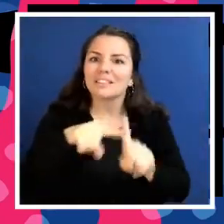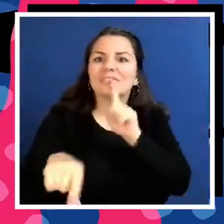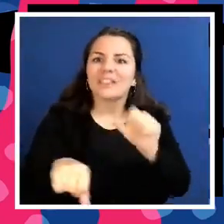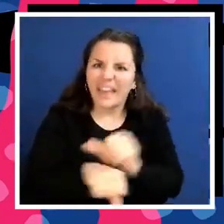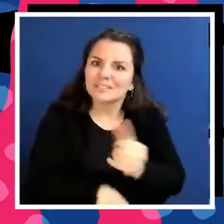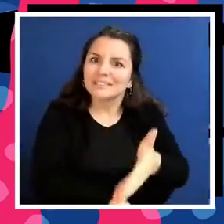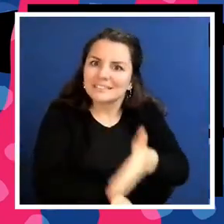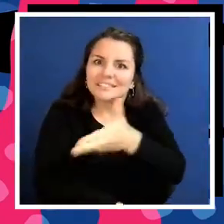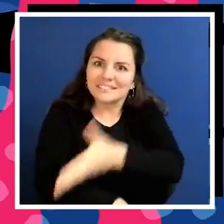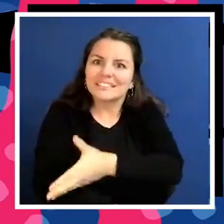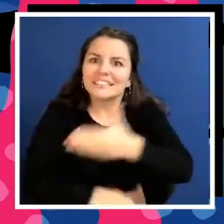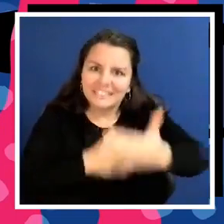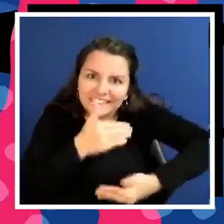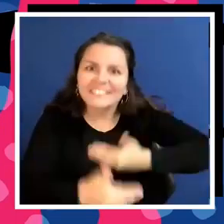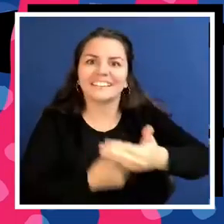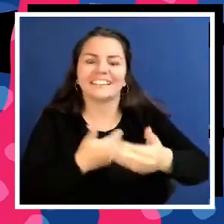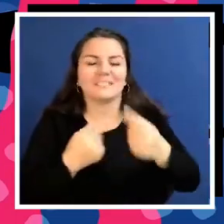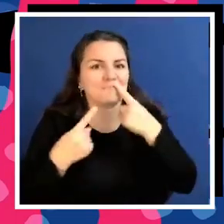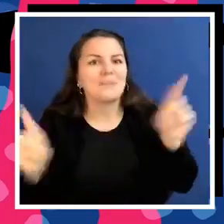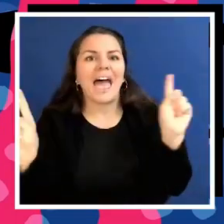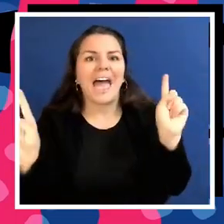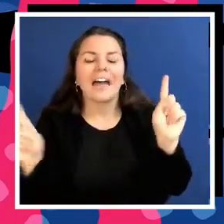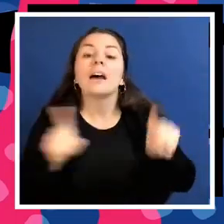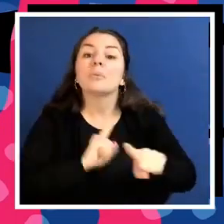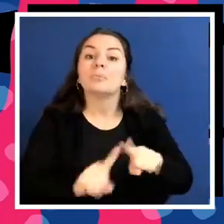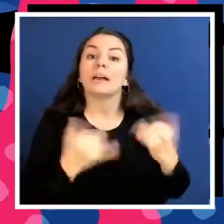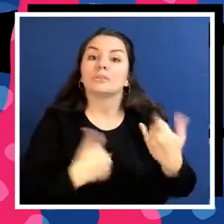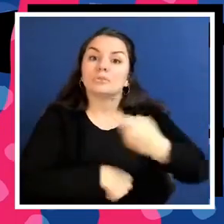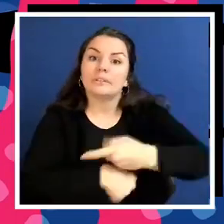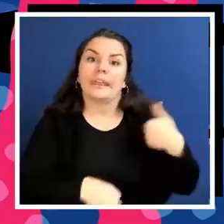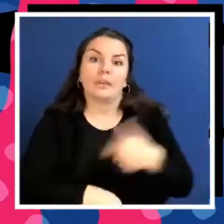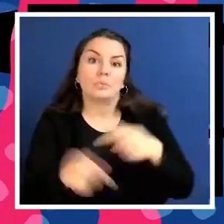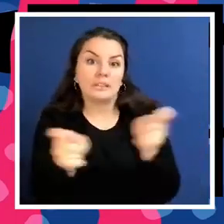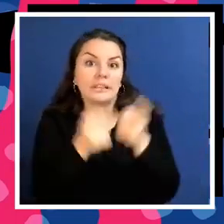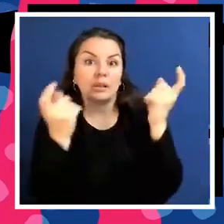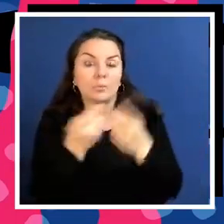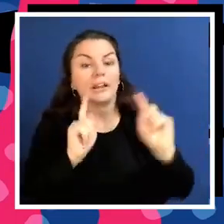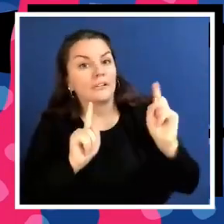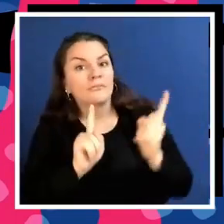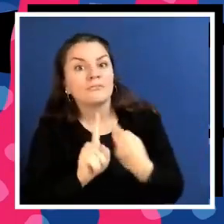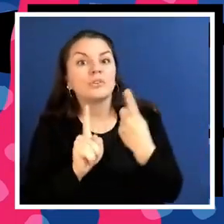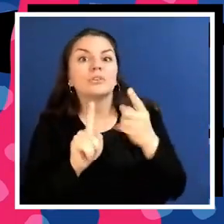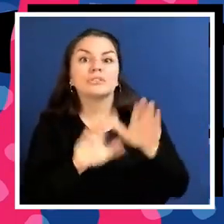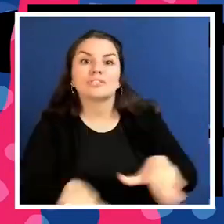EFFING BIG DEAL.